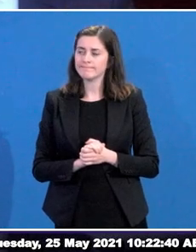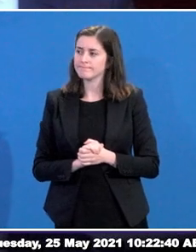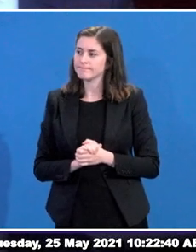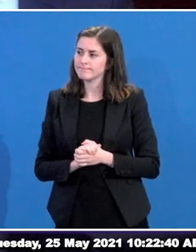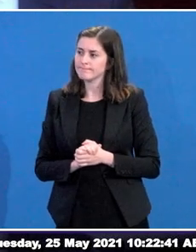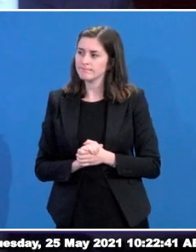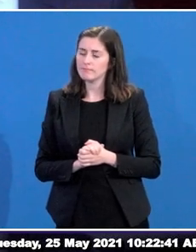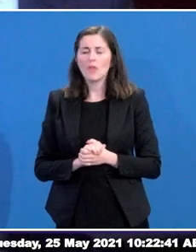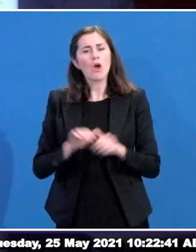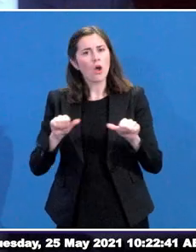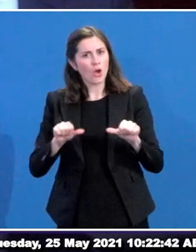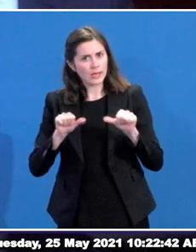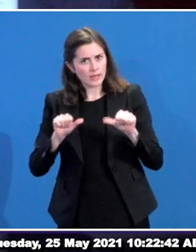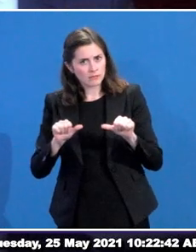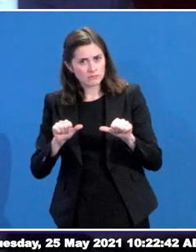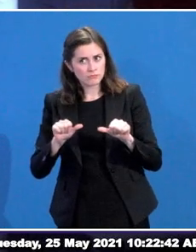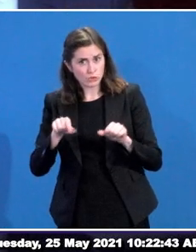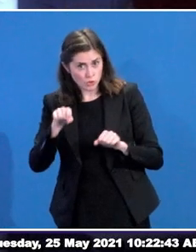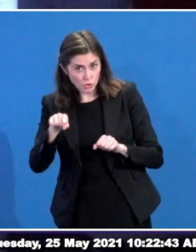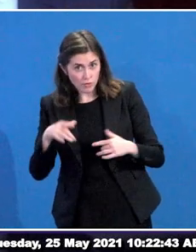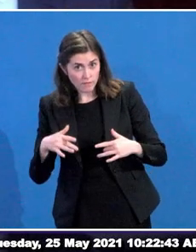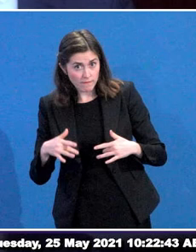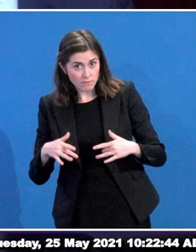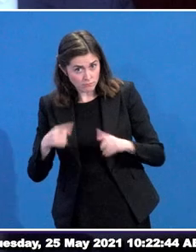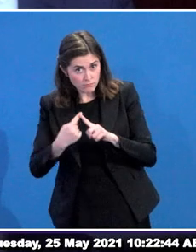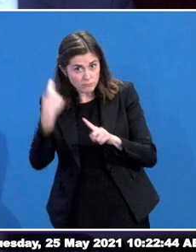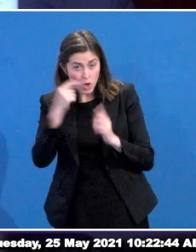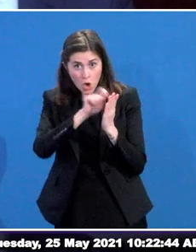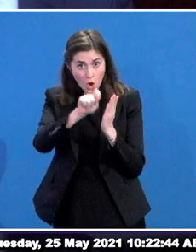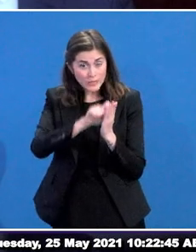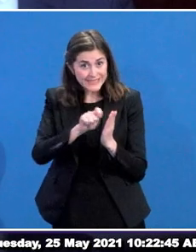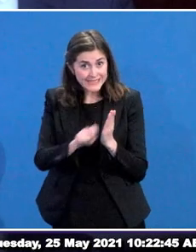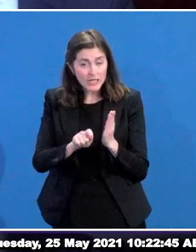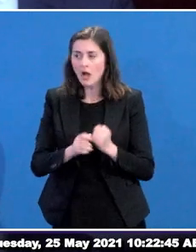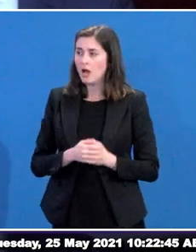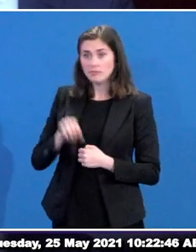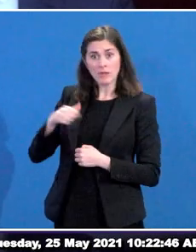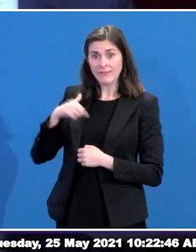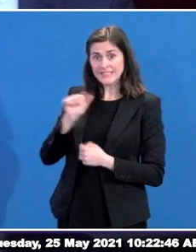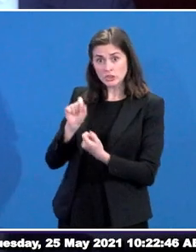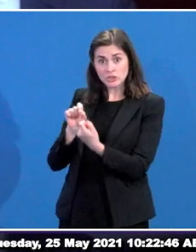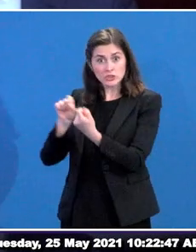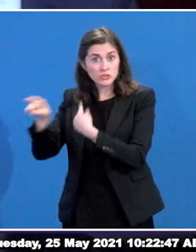So you think there might be notes that you took (CROSSTALK) And you have provided those to the Royal Commission?